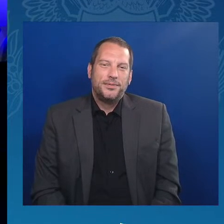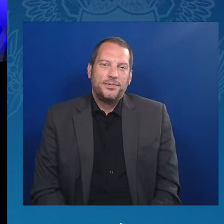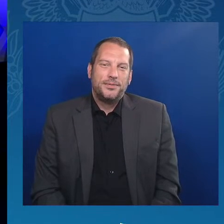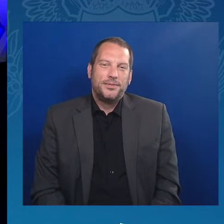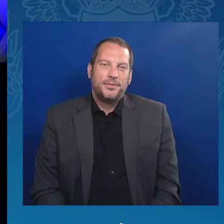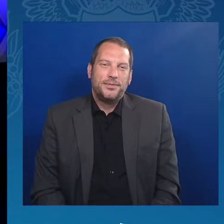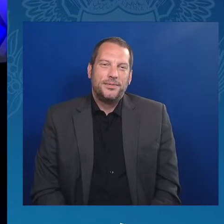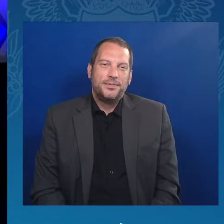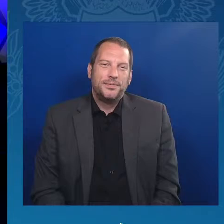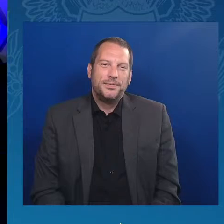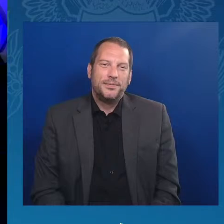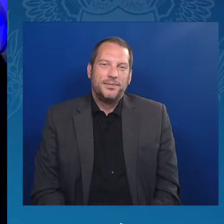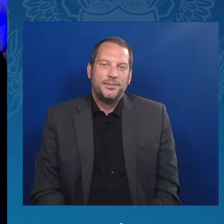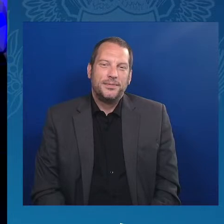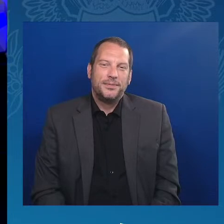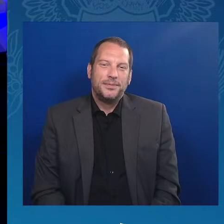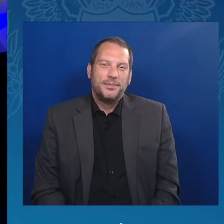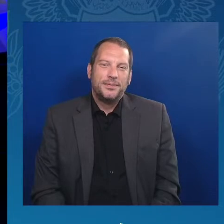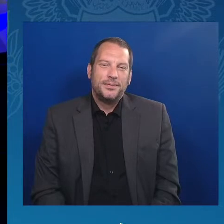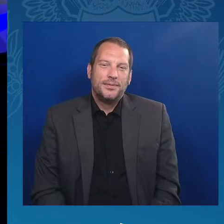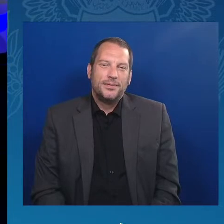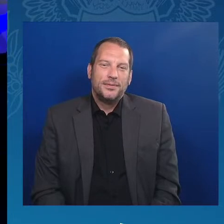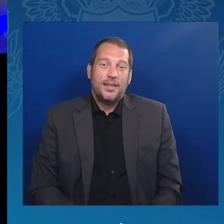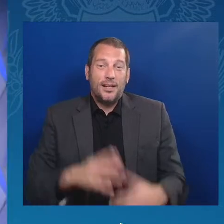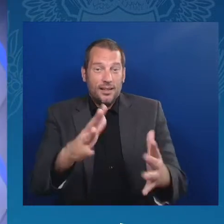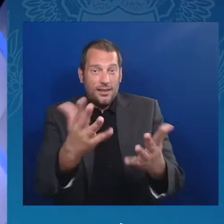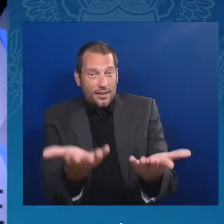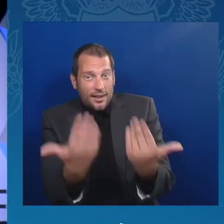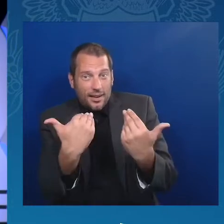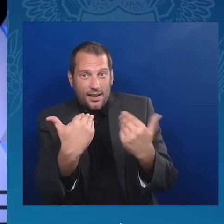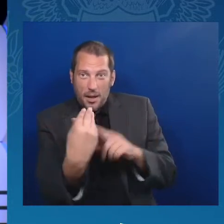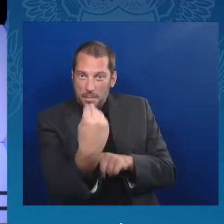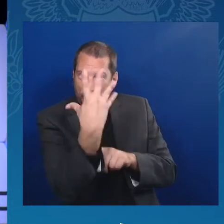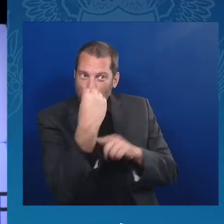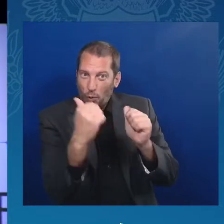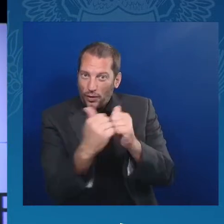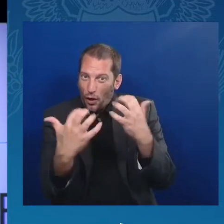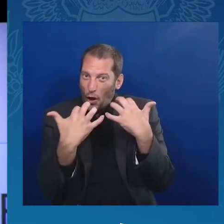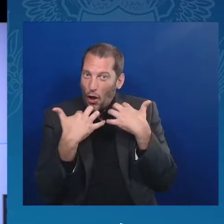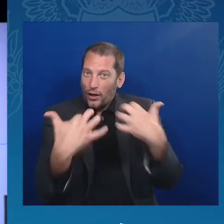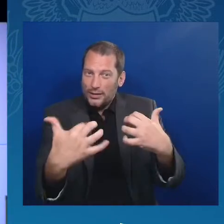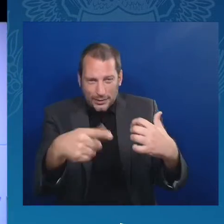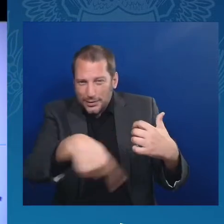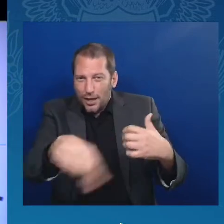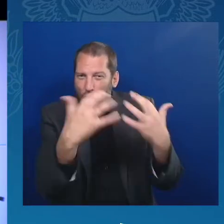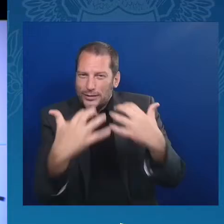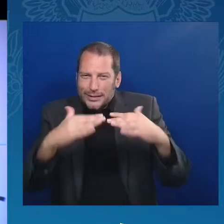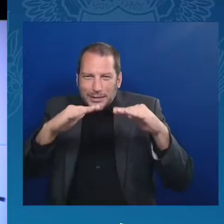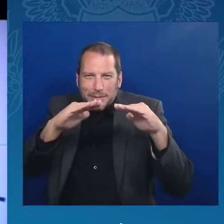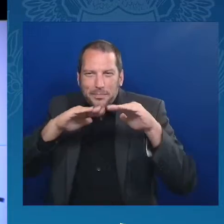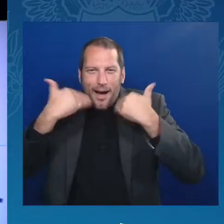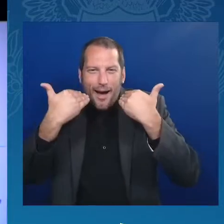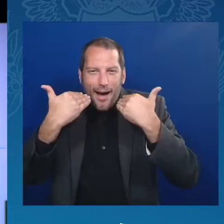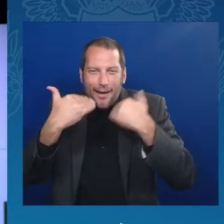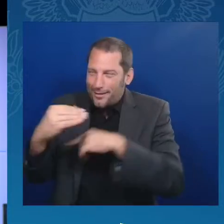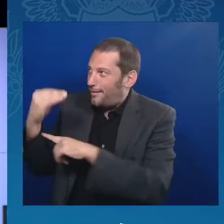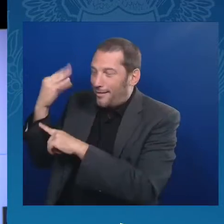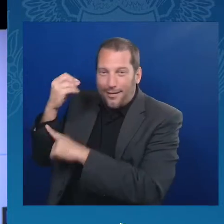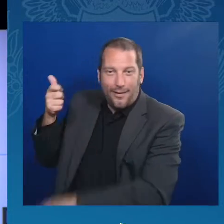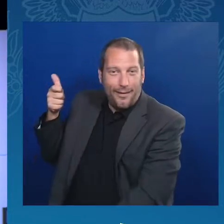The Vice President: Selfie. So everybody smile. And we're going to take a selfie with these phones. And just remember, on Juneteenth,